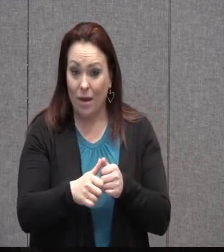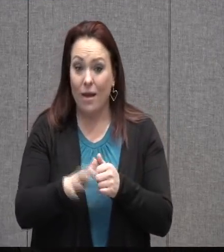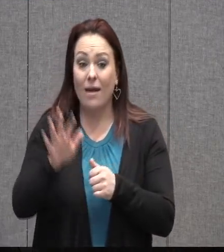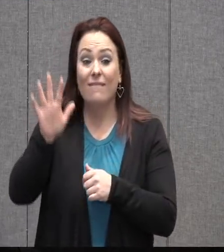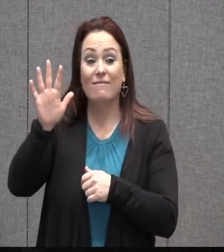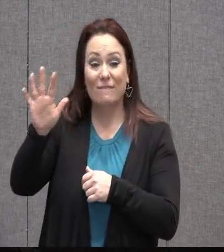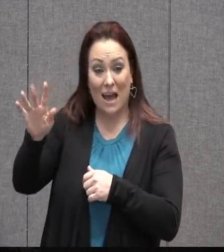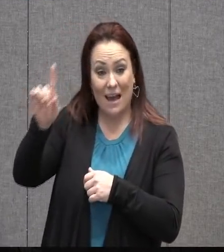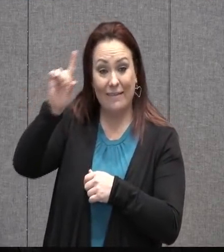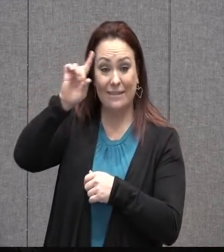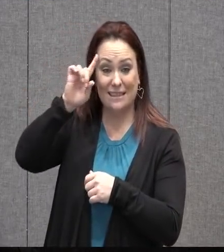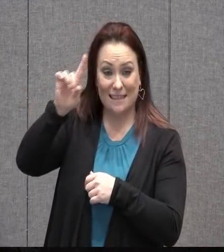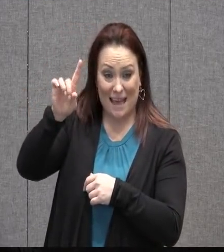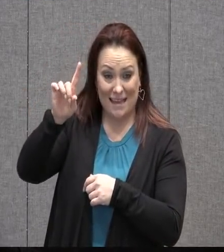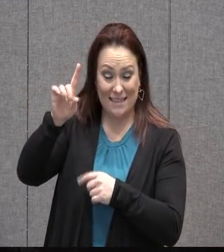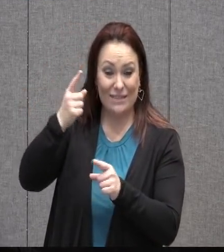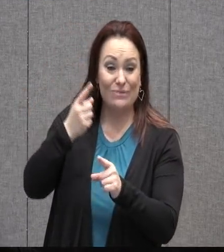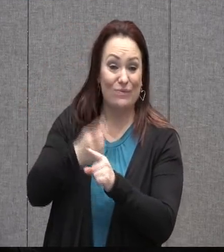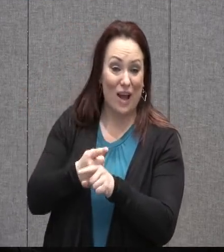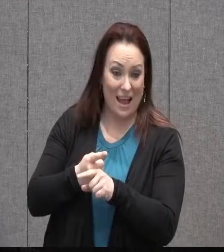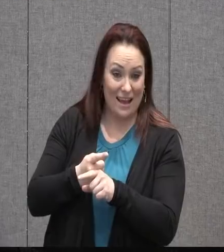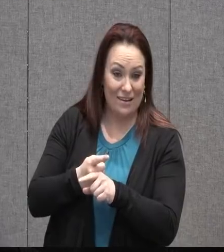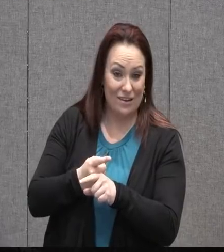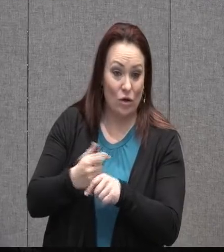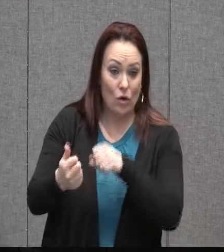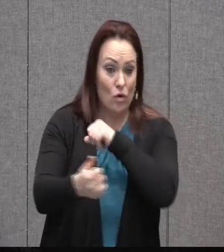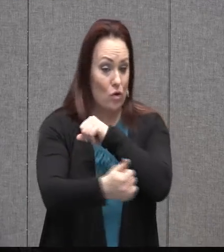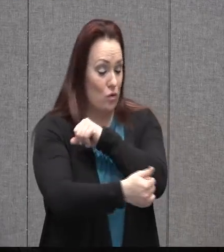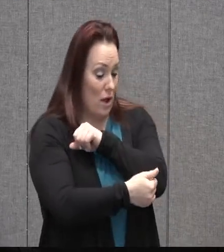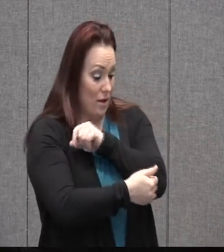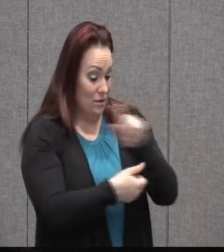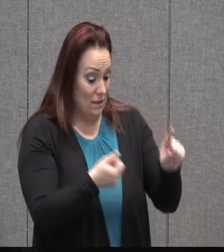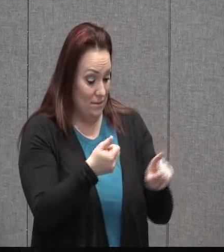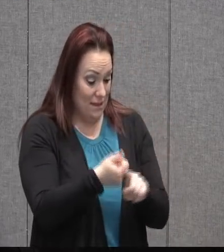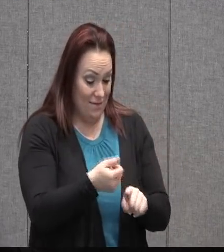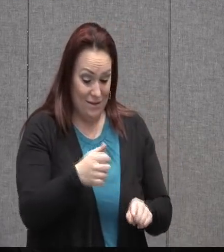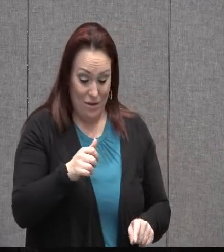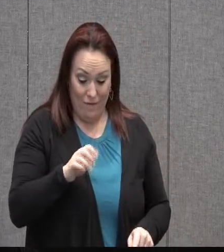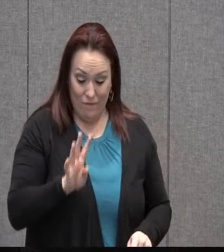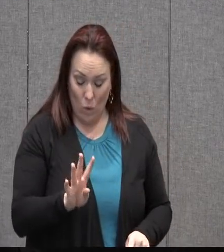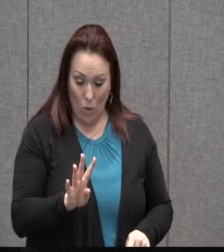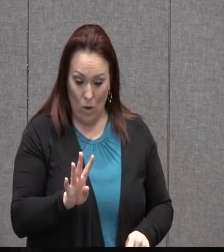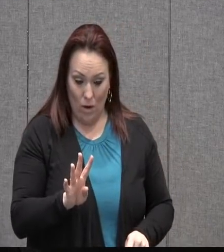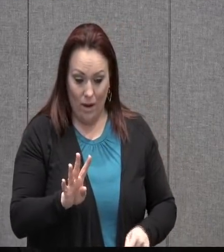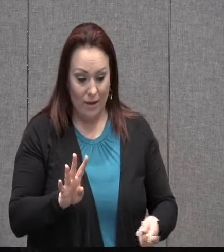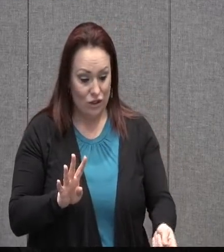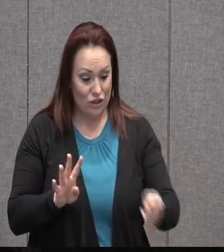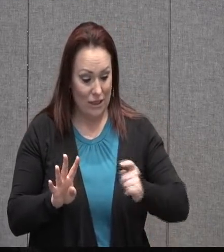Five. - Five cents. So if the crackers are four cents and Miss Rachel gives me five,